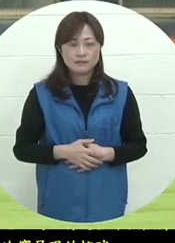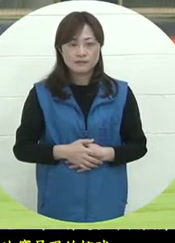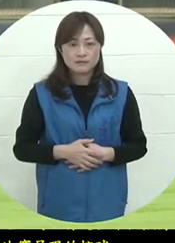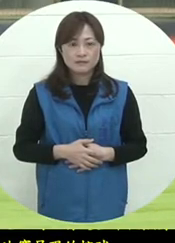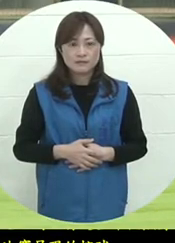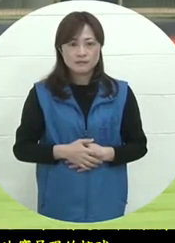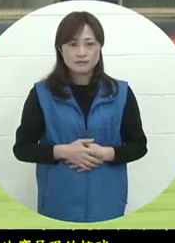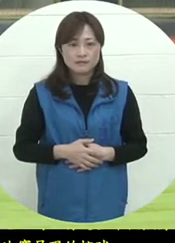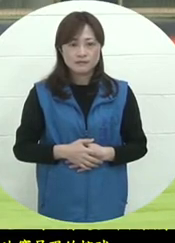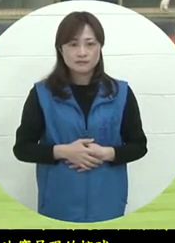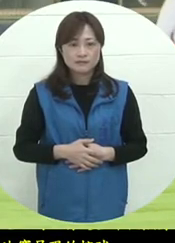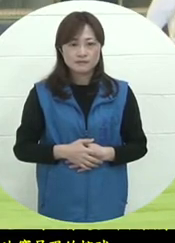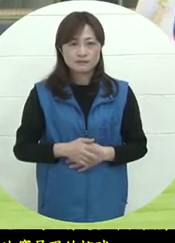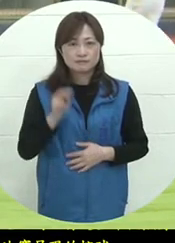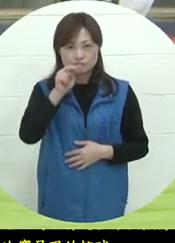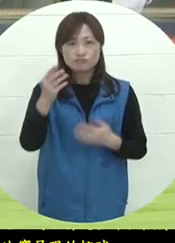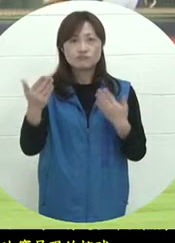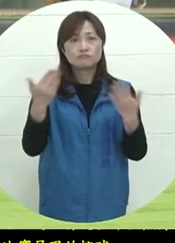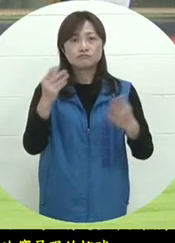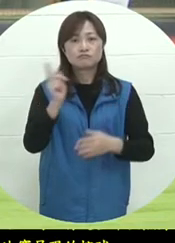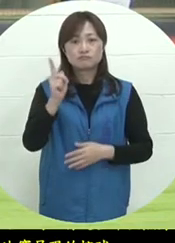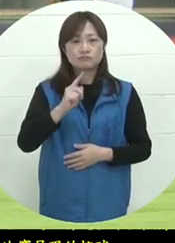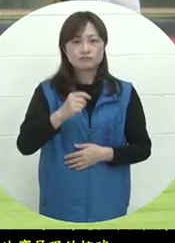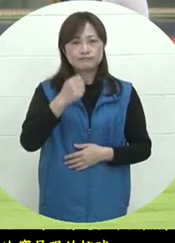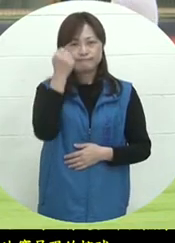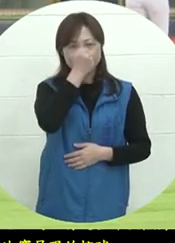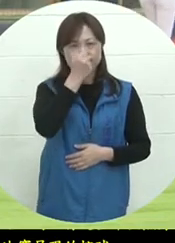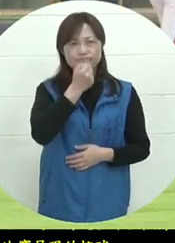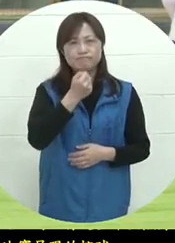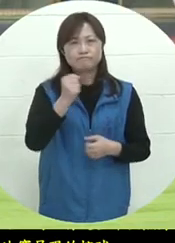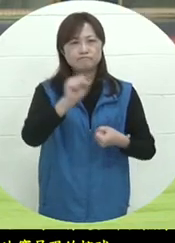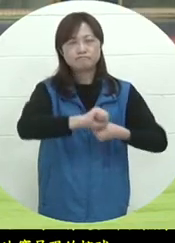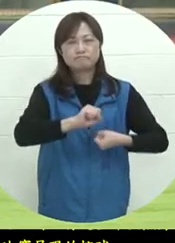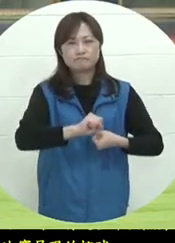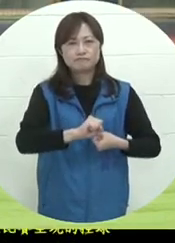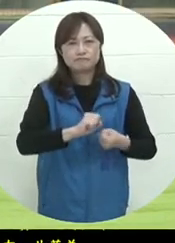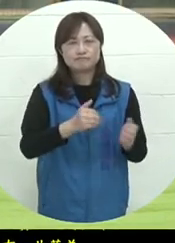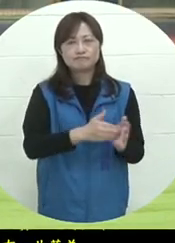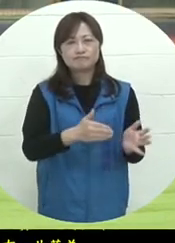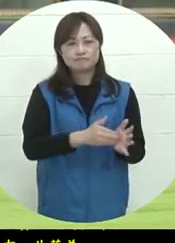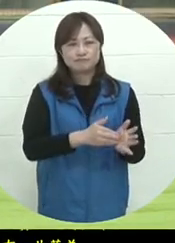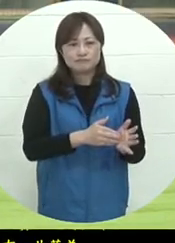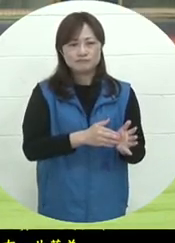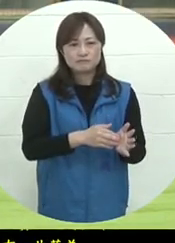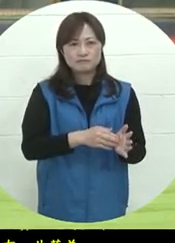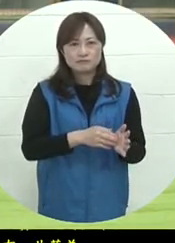There were a few obvious bad ball contacts. This ball almost hit Shen Feng's feet